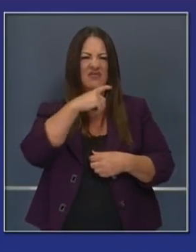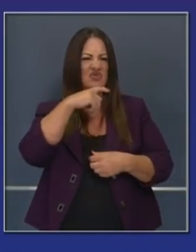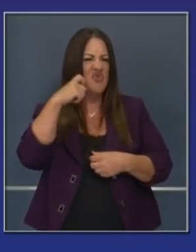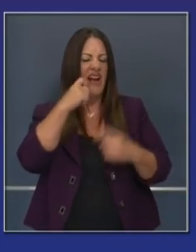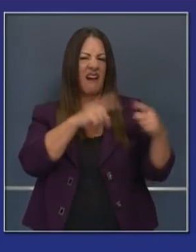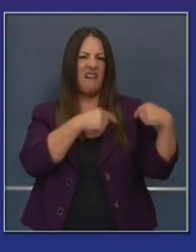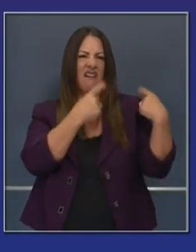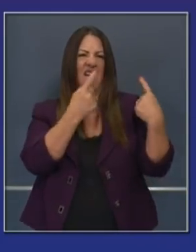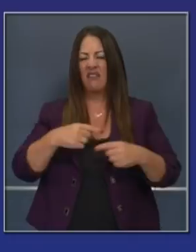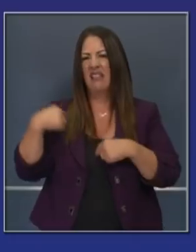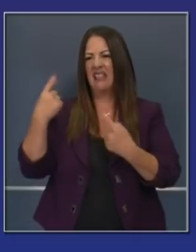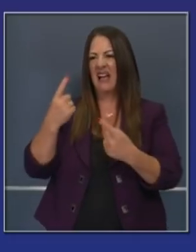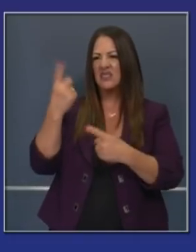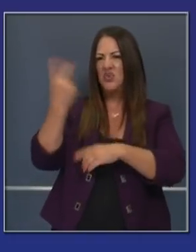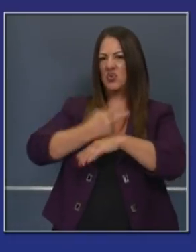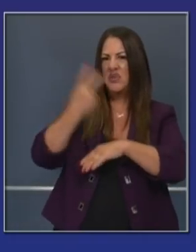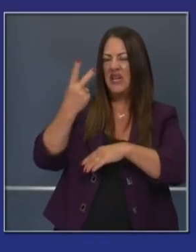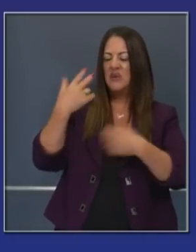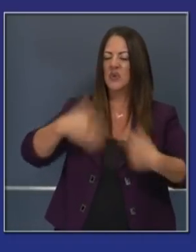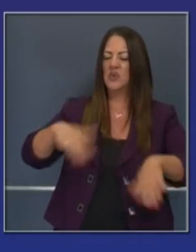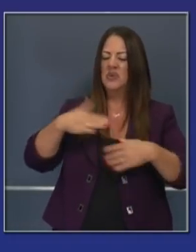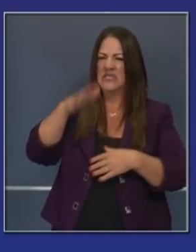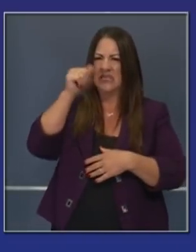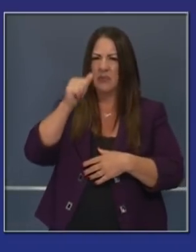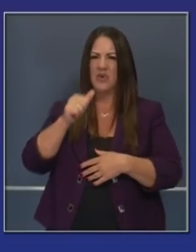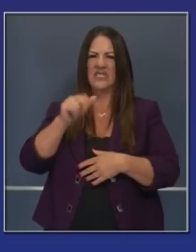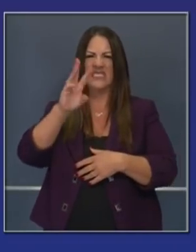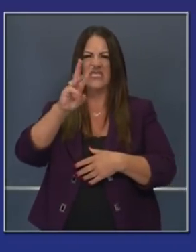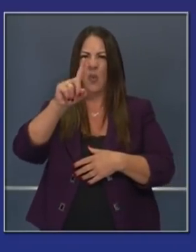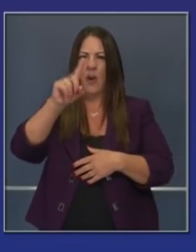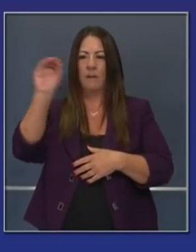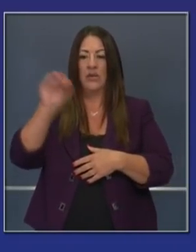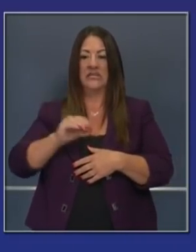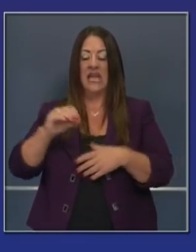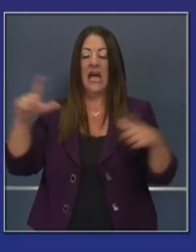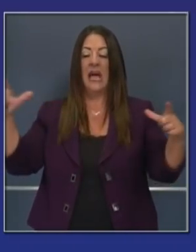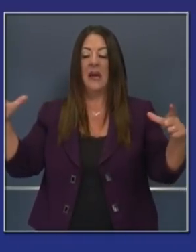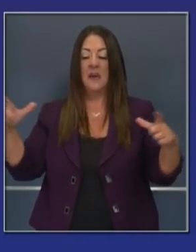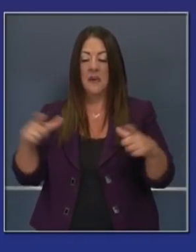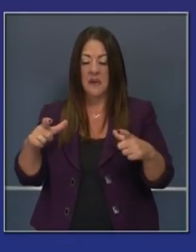LOST SUBSTANTIAL NUMBER OF TREES TO THE DROUGHT